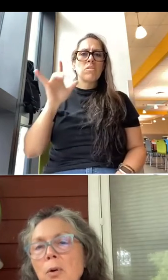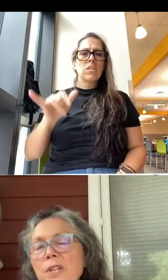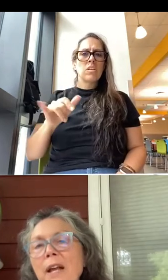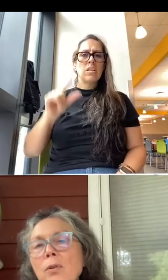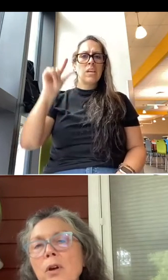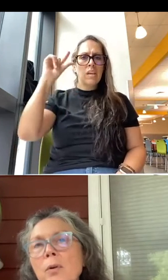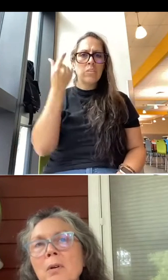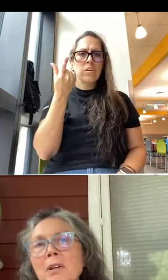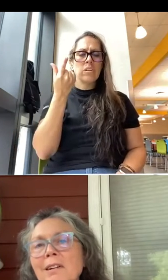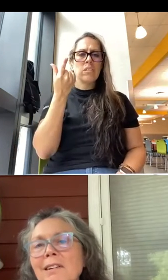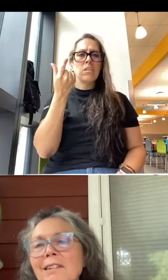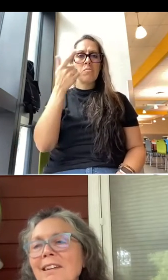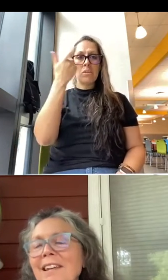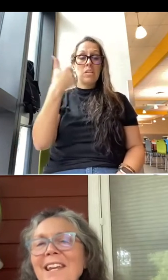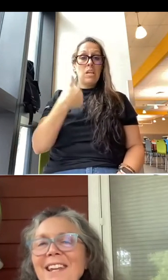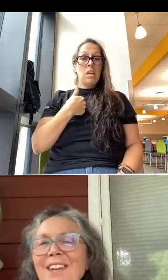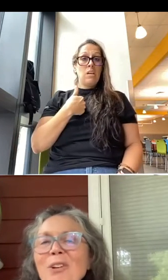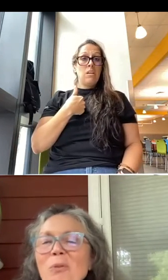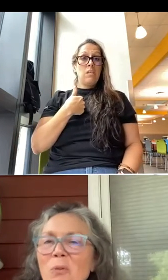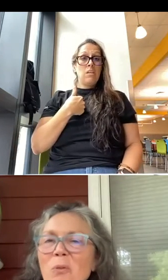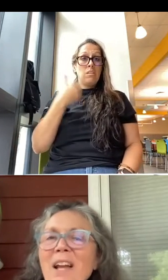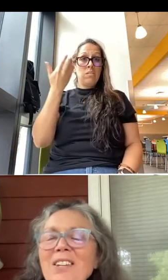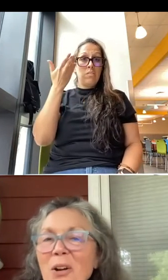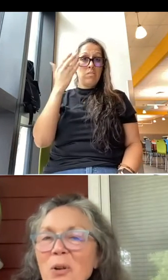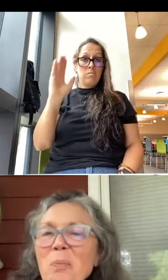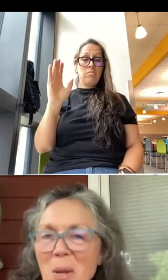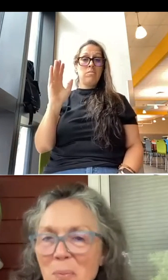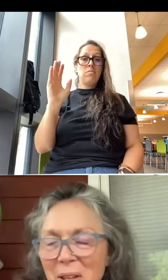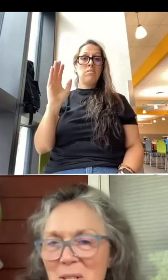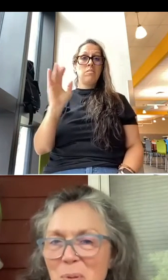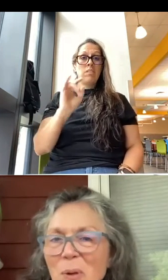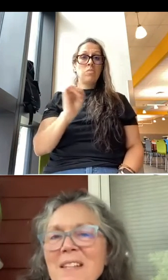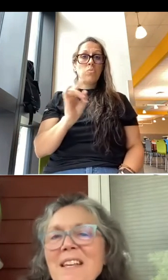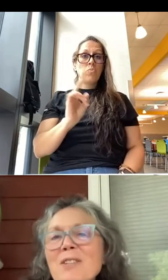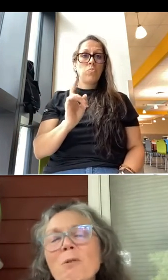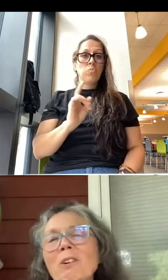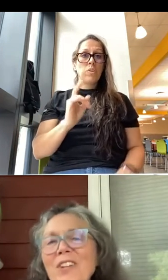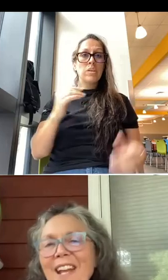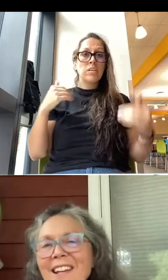because I don't know even what younger people experience as the world today.